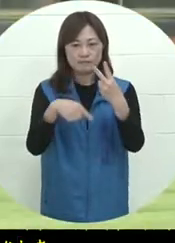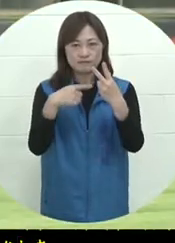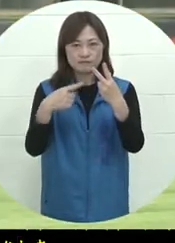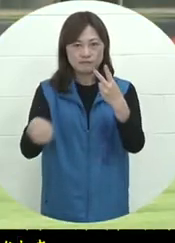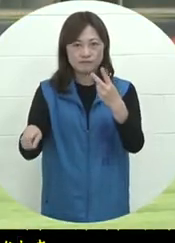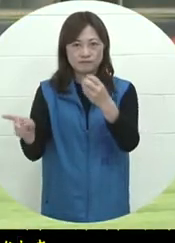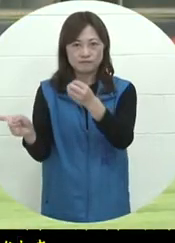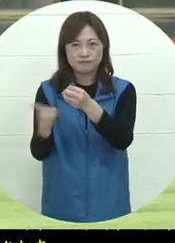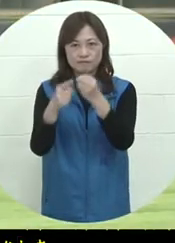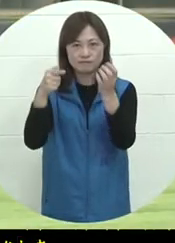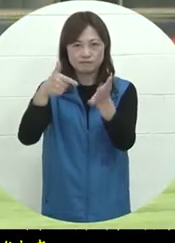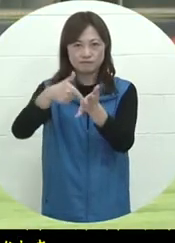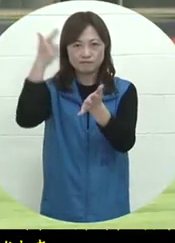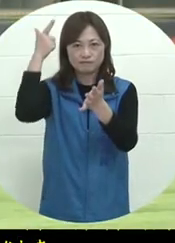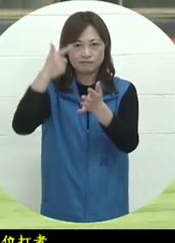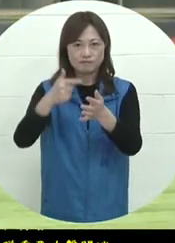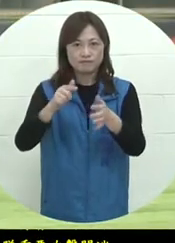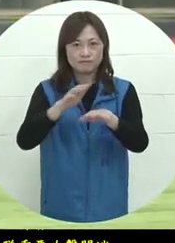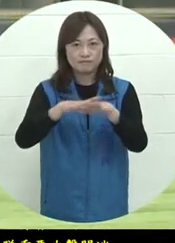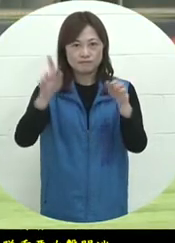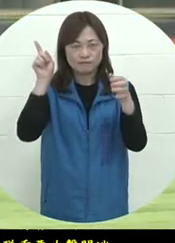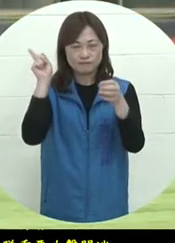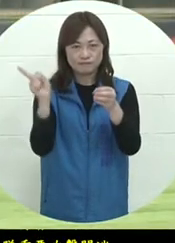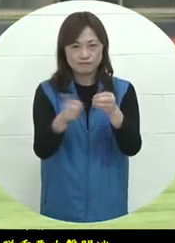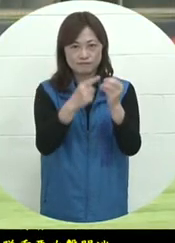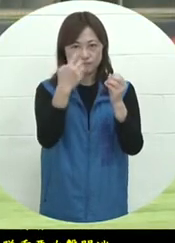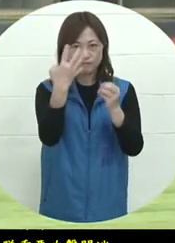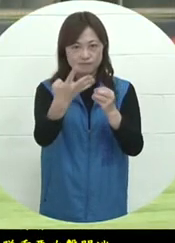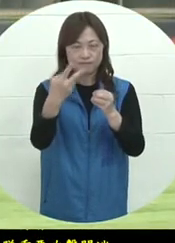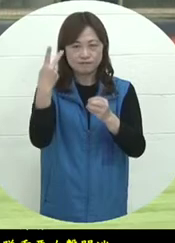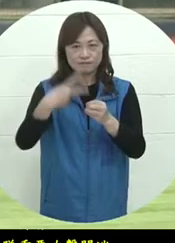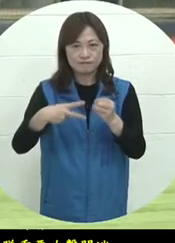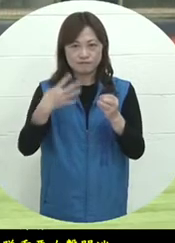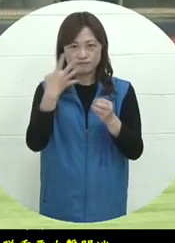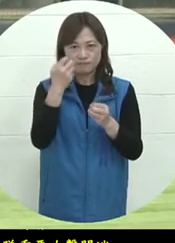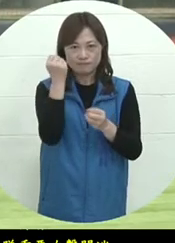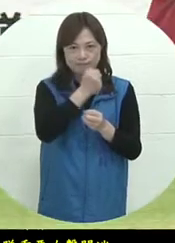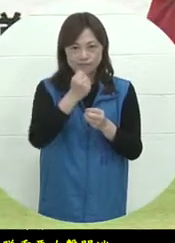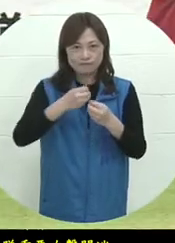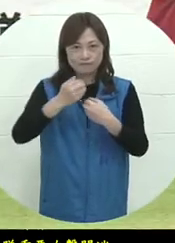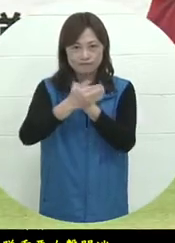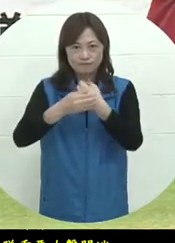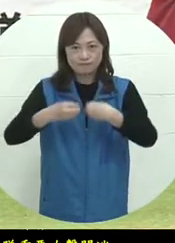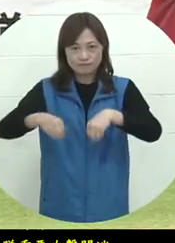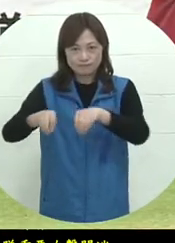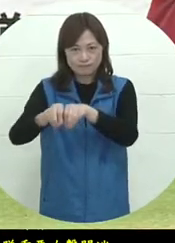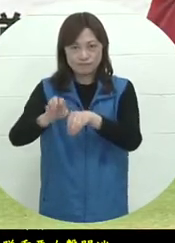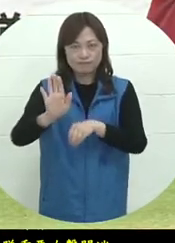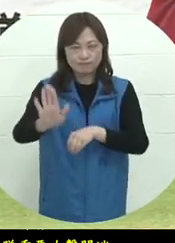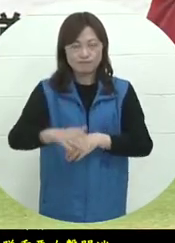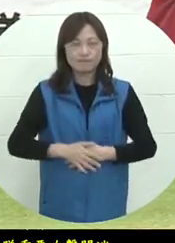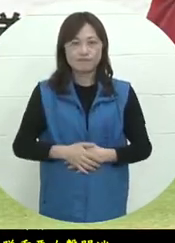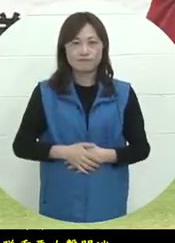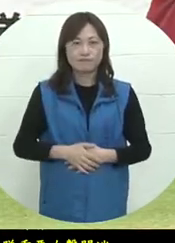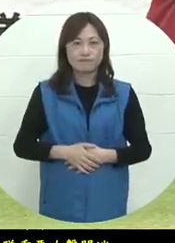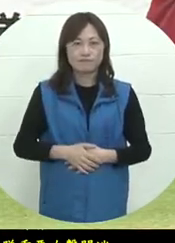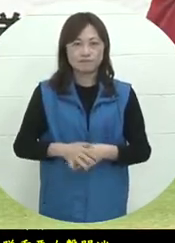, found 4 hits, and picked up two more. Four walks and two players with a total of 6 hits and an on-base rate of 100%.